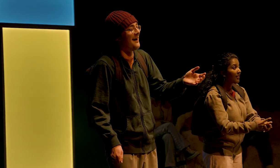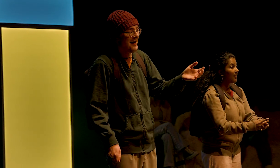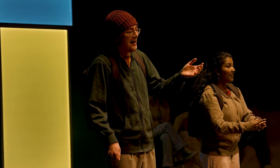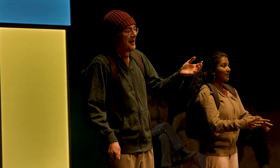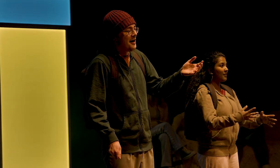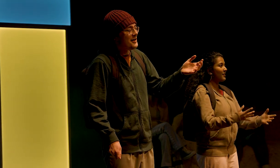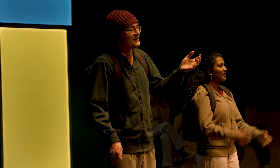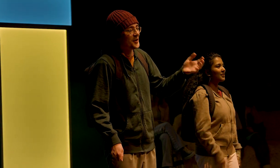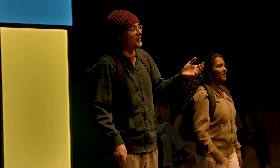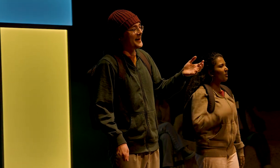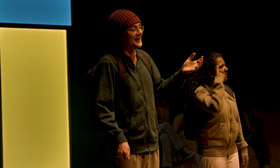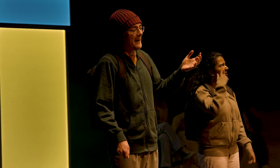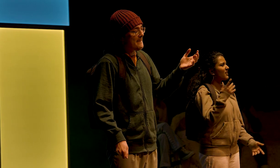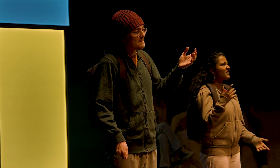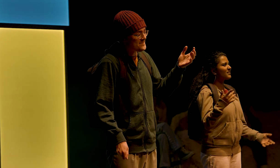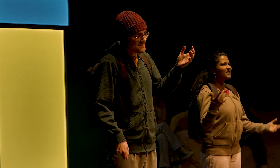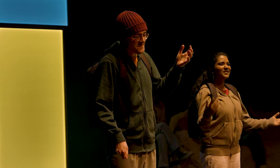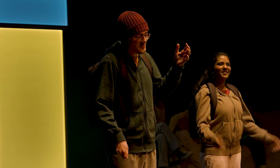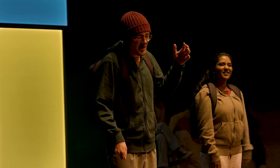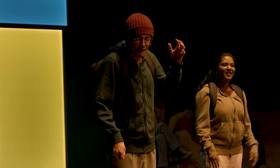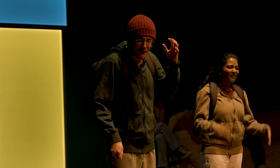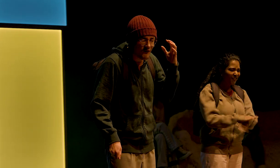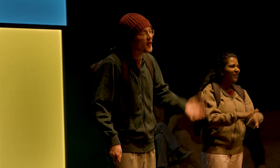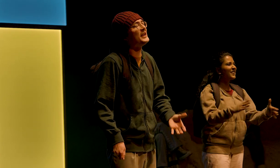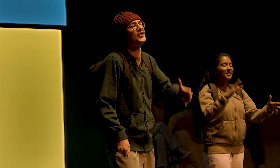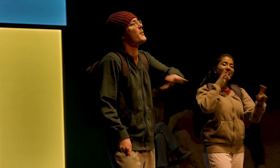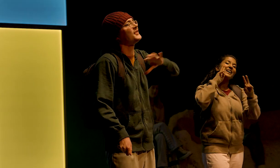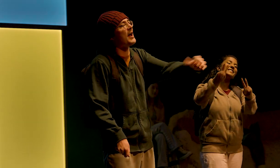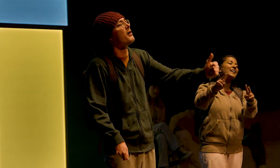So I think fuck it! You know, when I see Honk